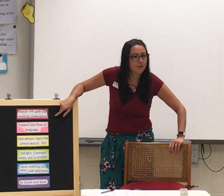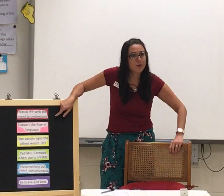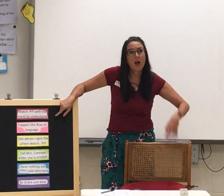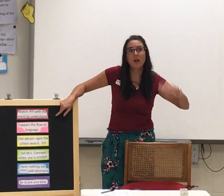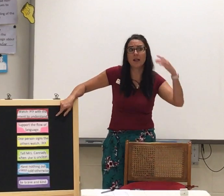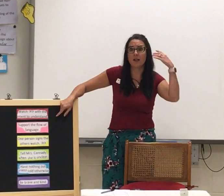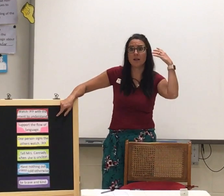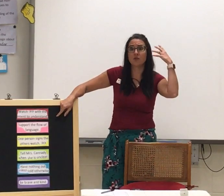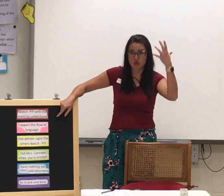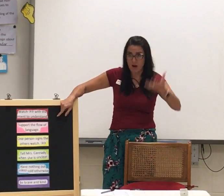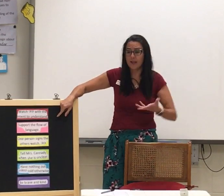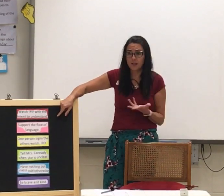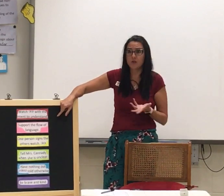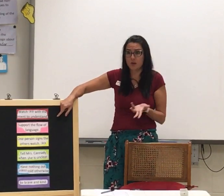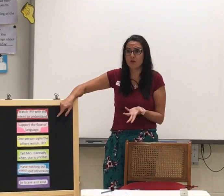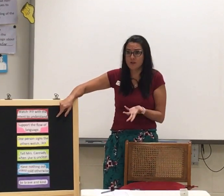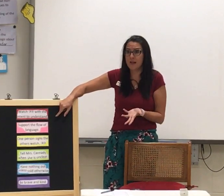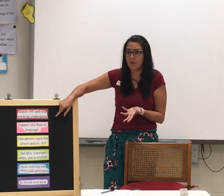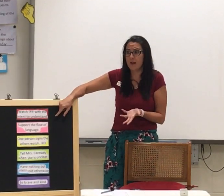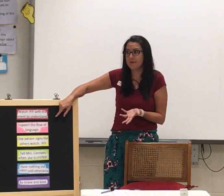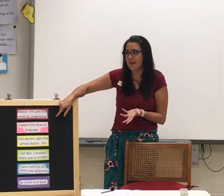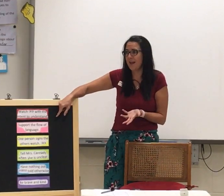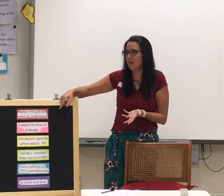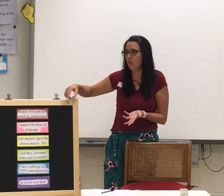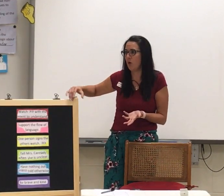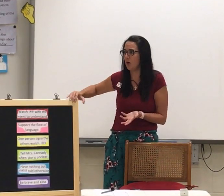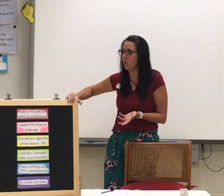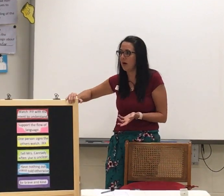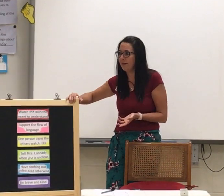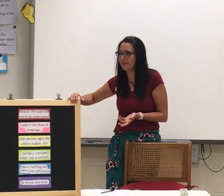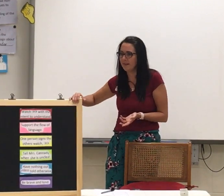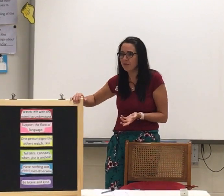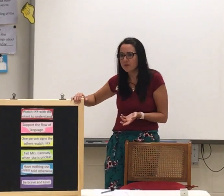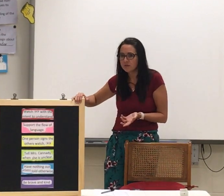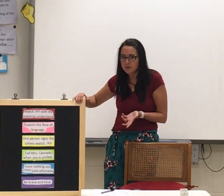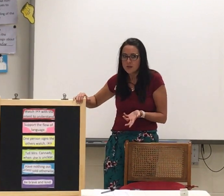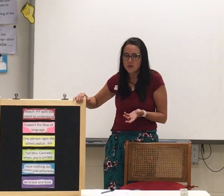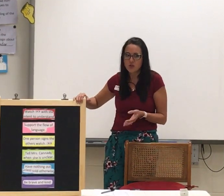if you're not trying to understand what I'm saying you want prior language so